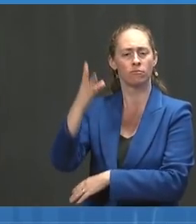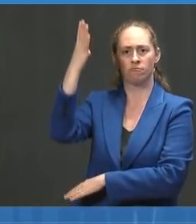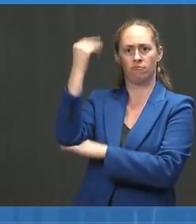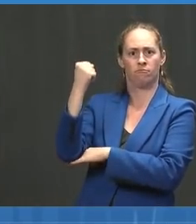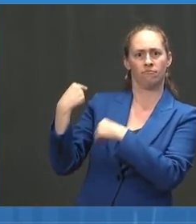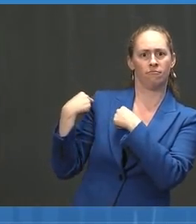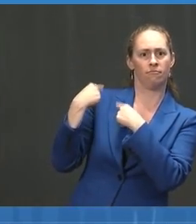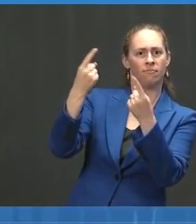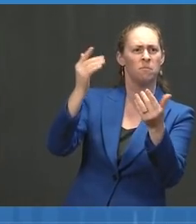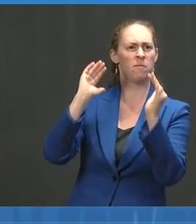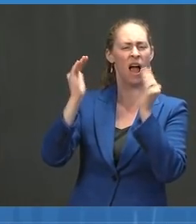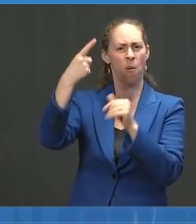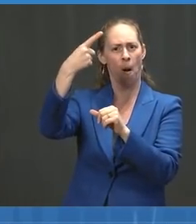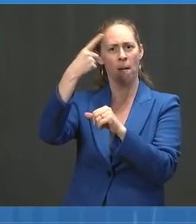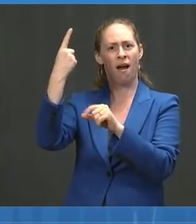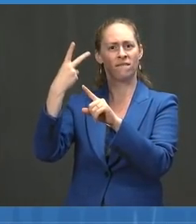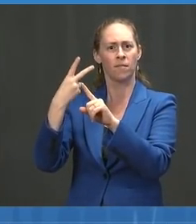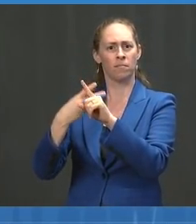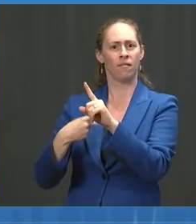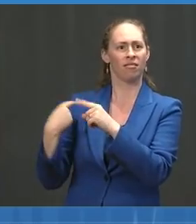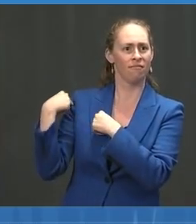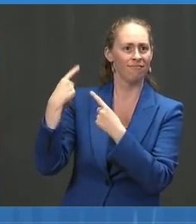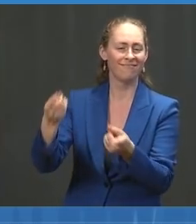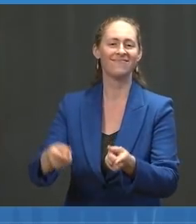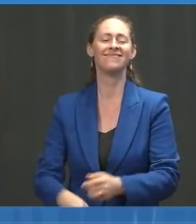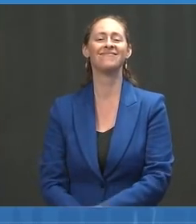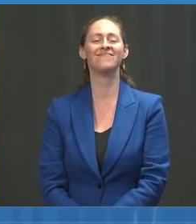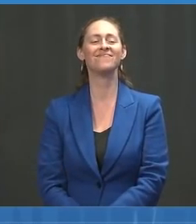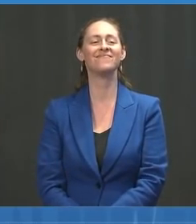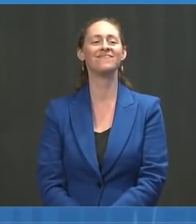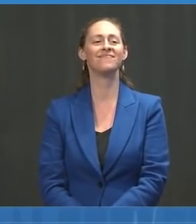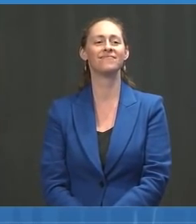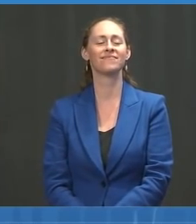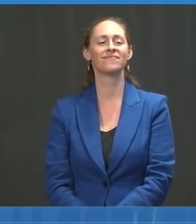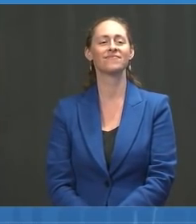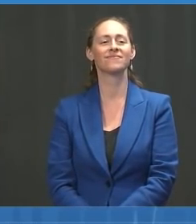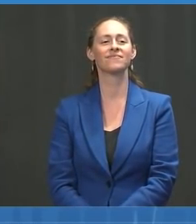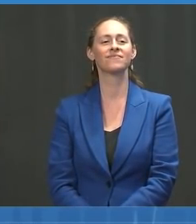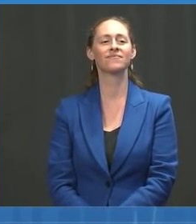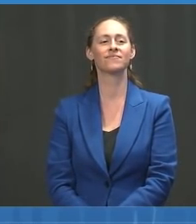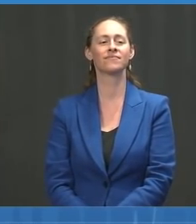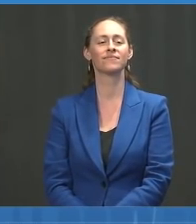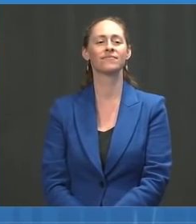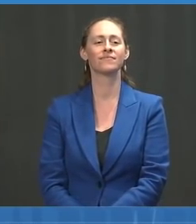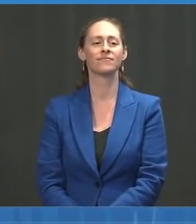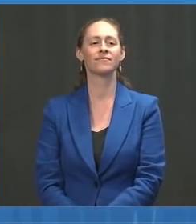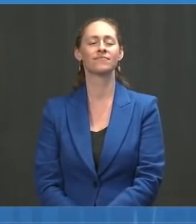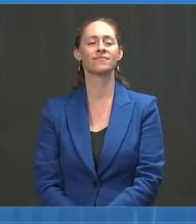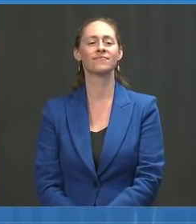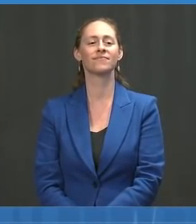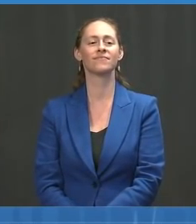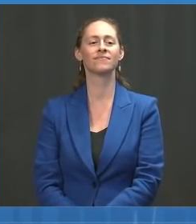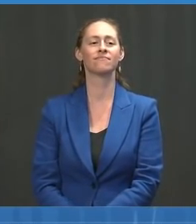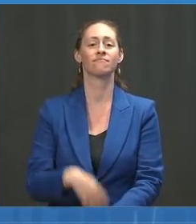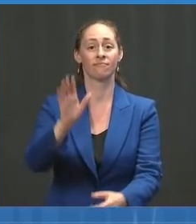And at the end of last week, for three straight days, we got more than 1 million shots in arms each day.